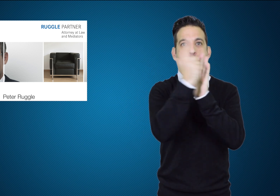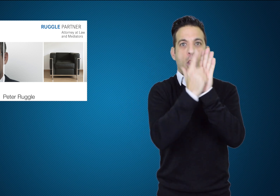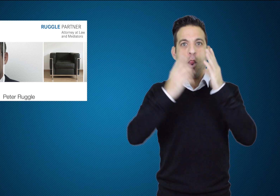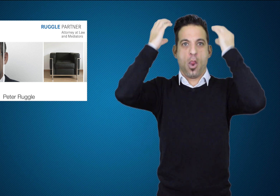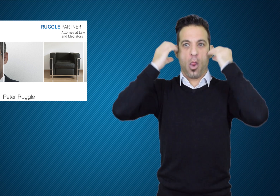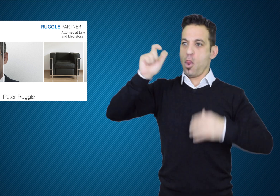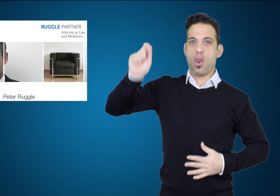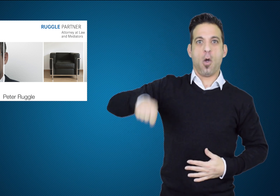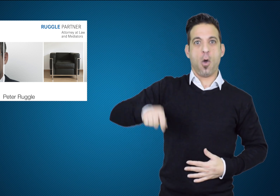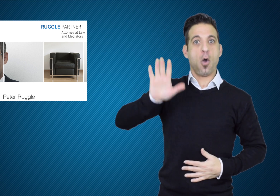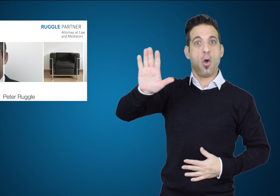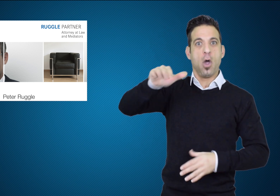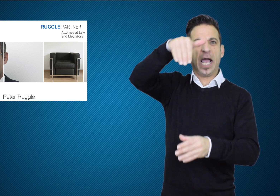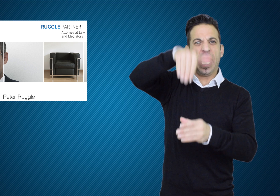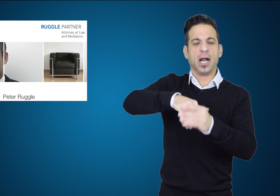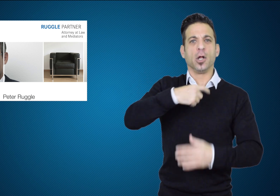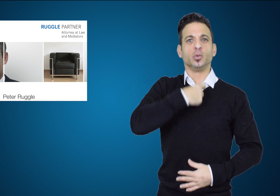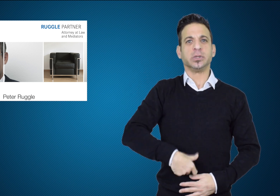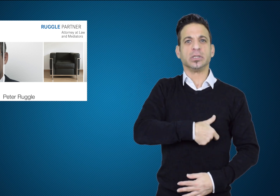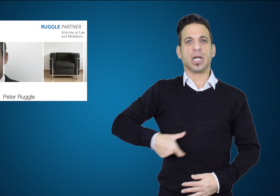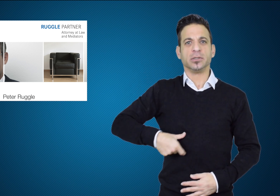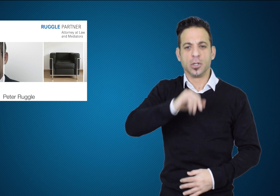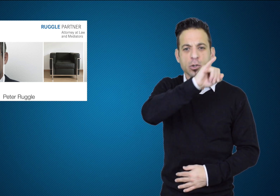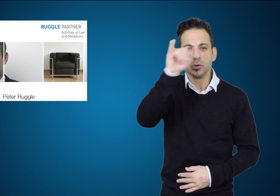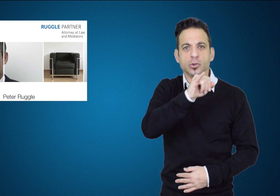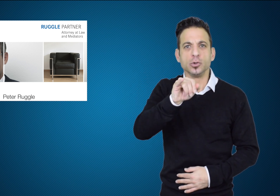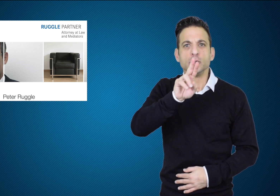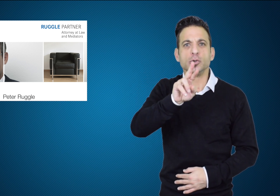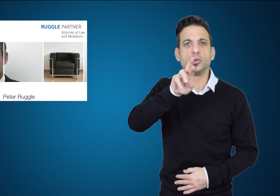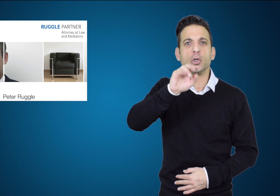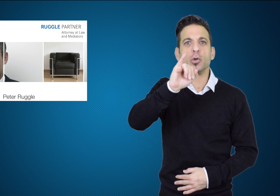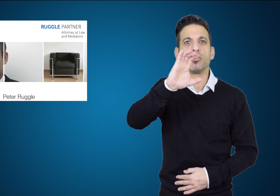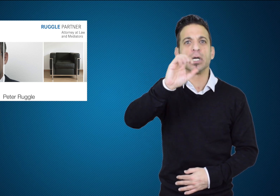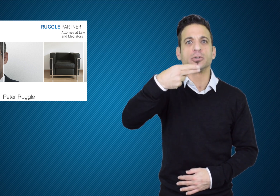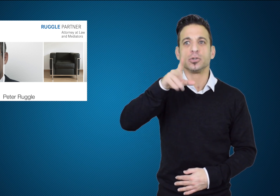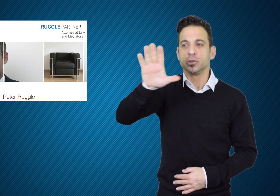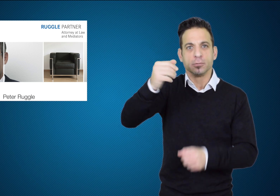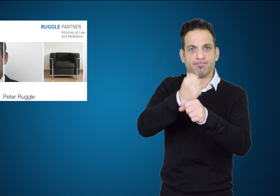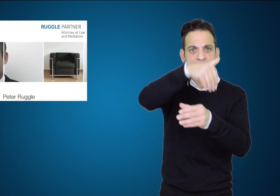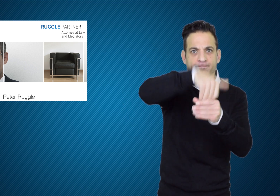is a lawyer and partner in Ruggle Partner in Zurich, Switzerland